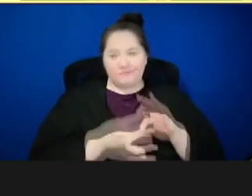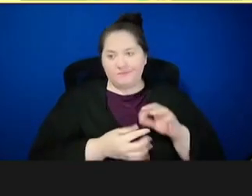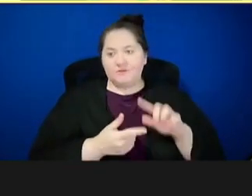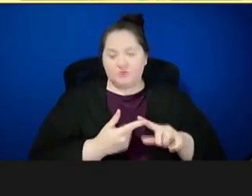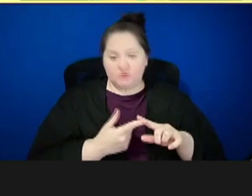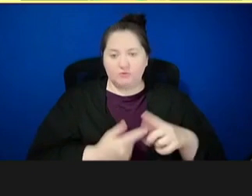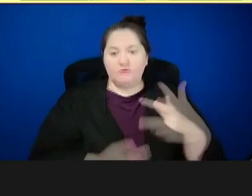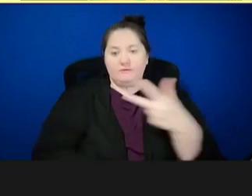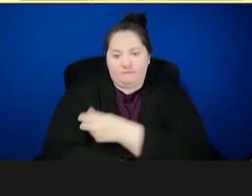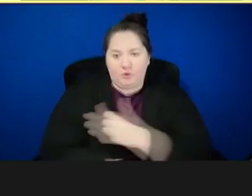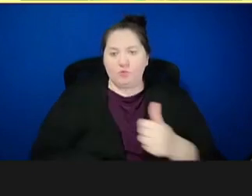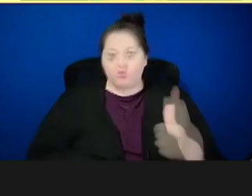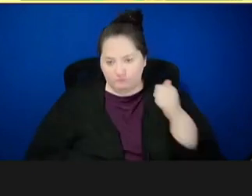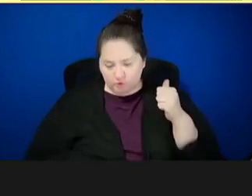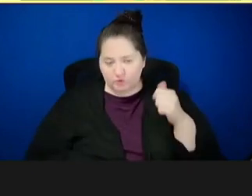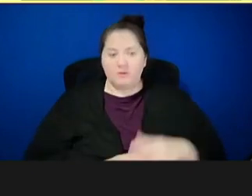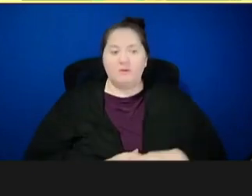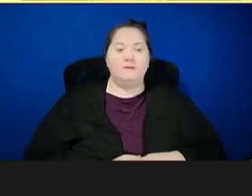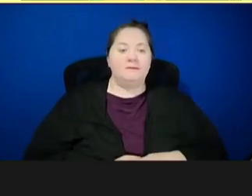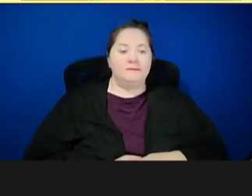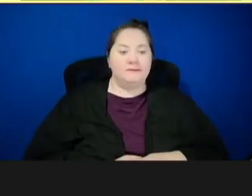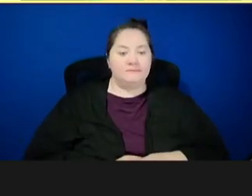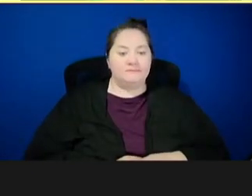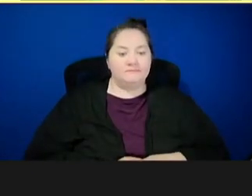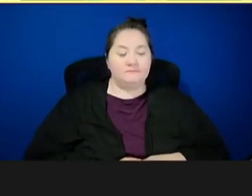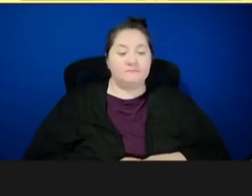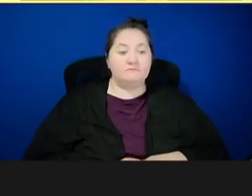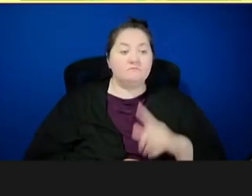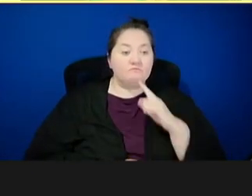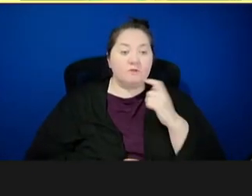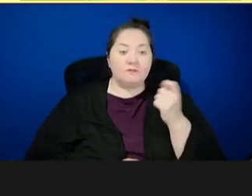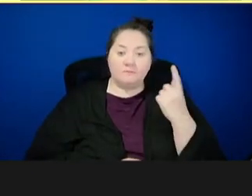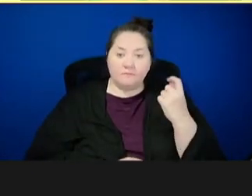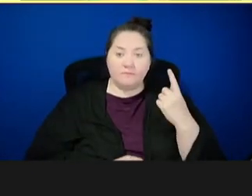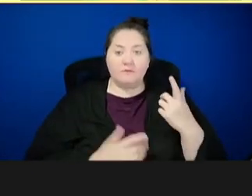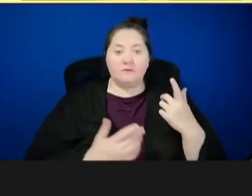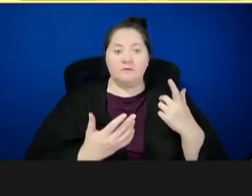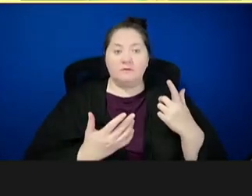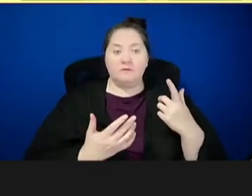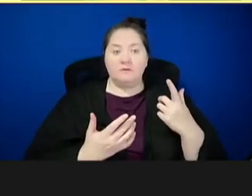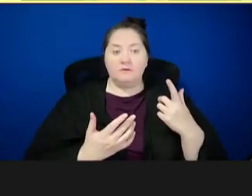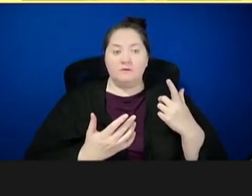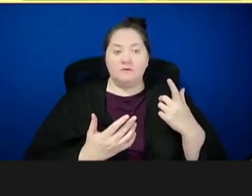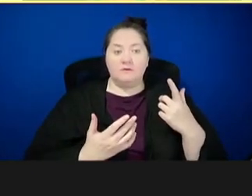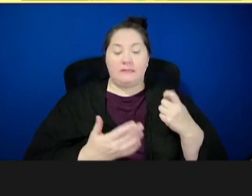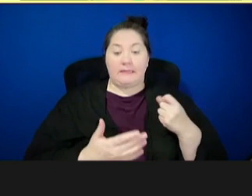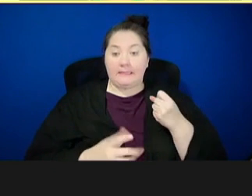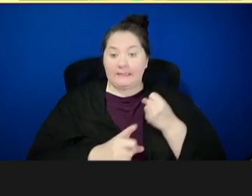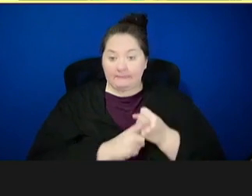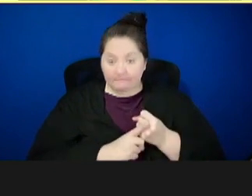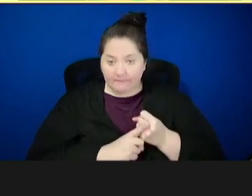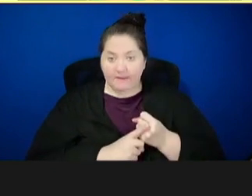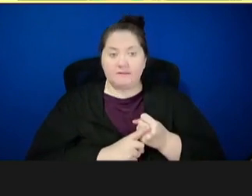in the pregnant population. And this really underscores the profound impact that safety